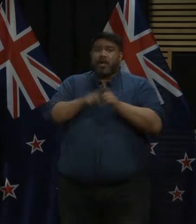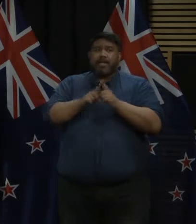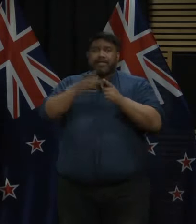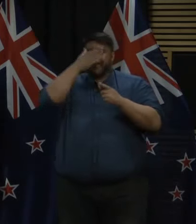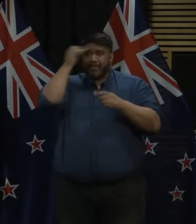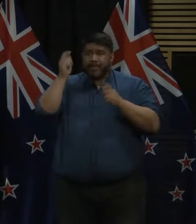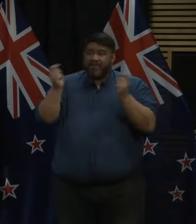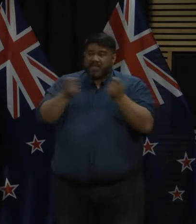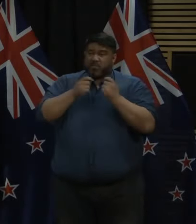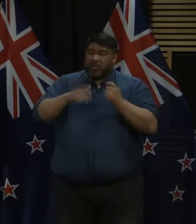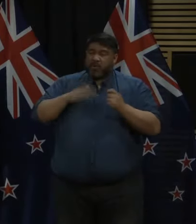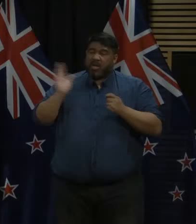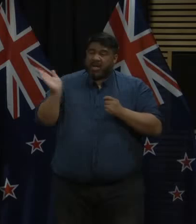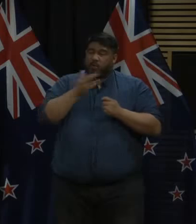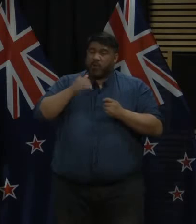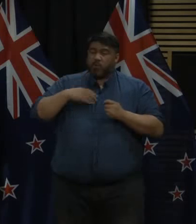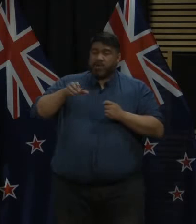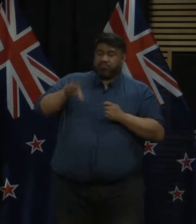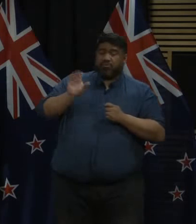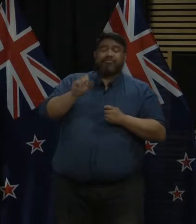how we can create a legal